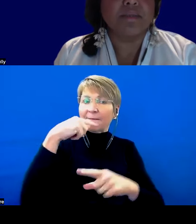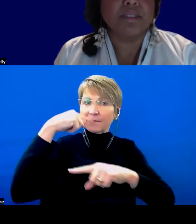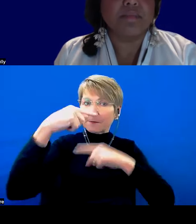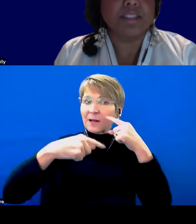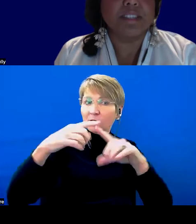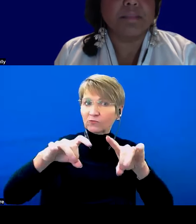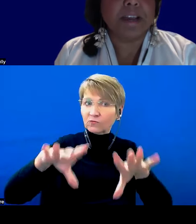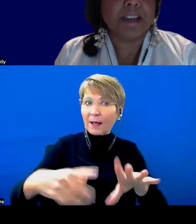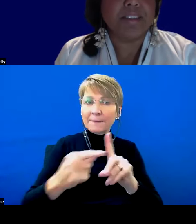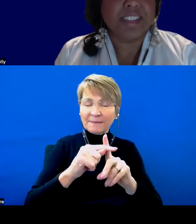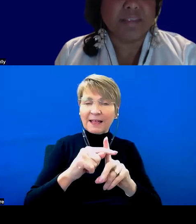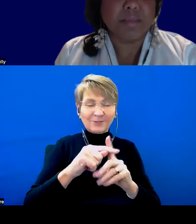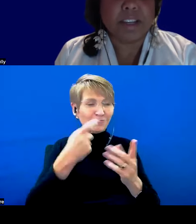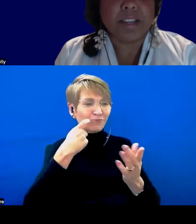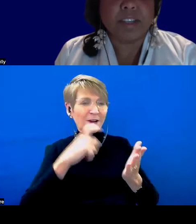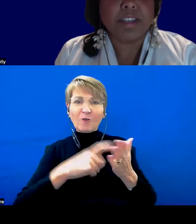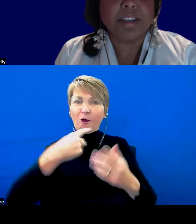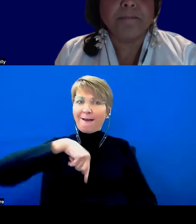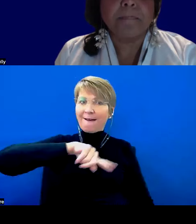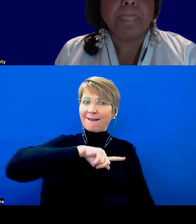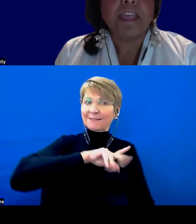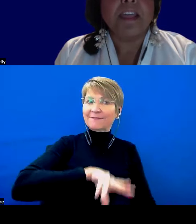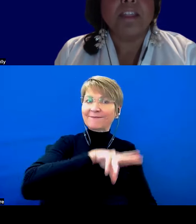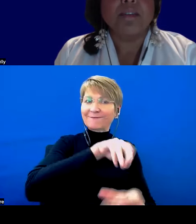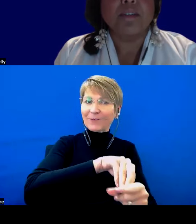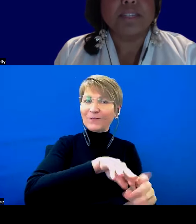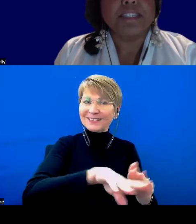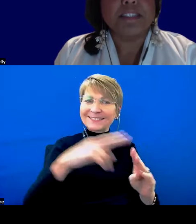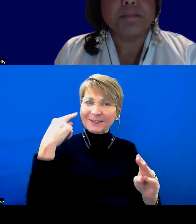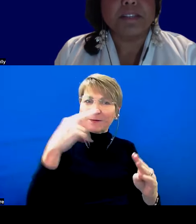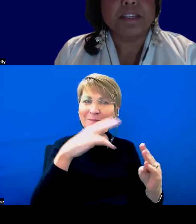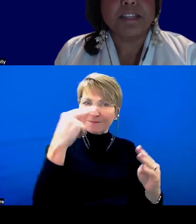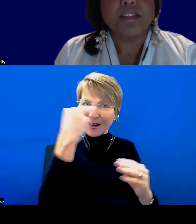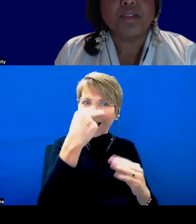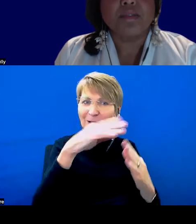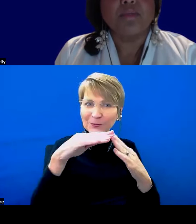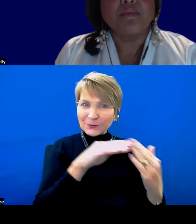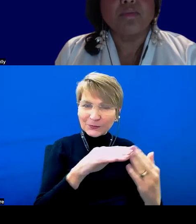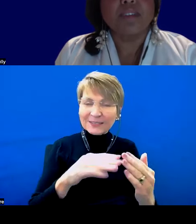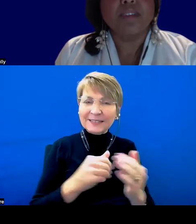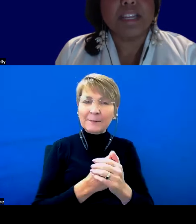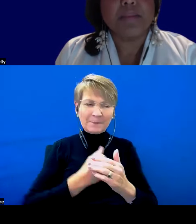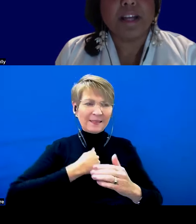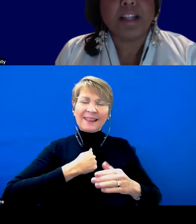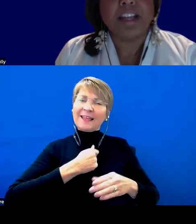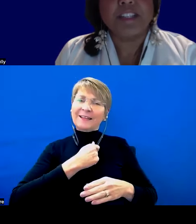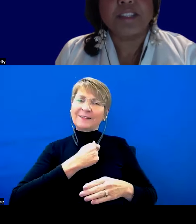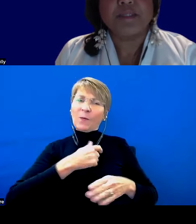orthoptists as part of the deafblind community. The orthoptic discipline is not really well understood